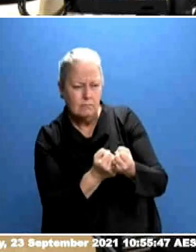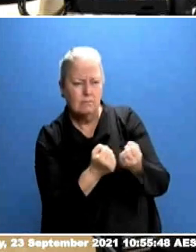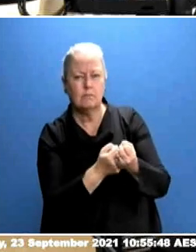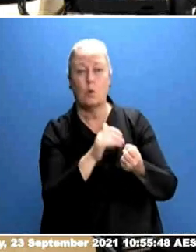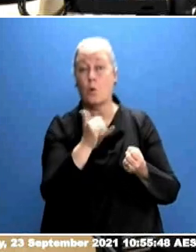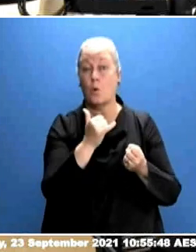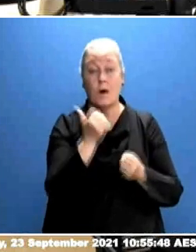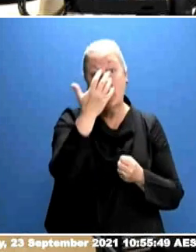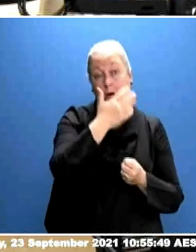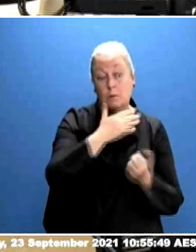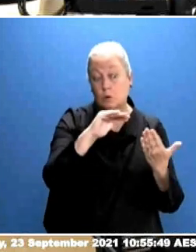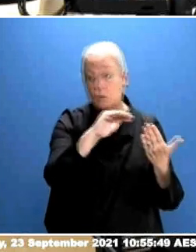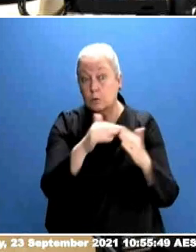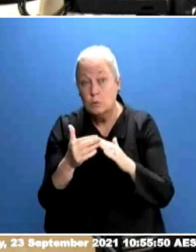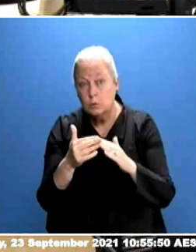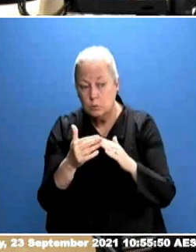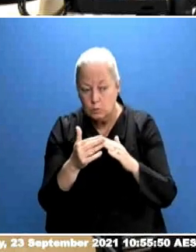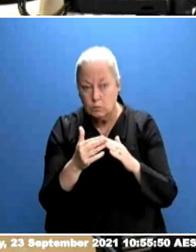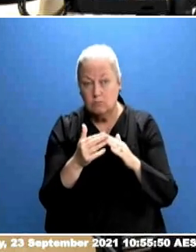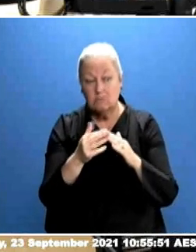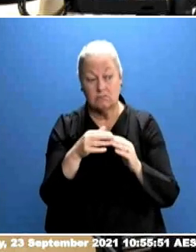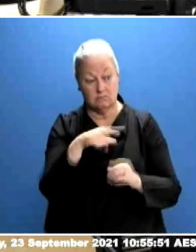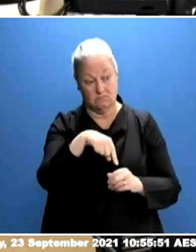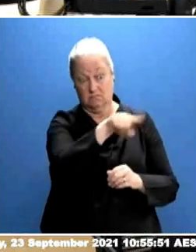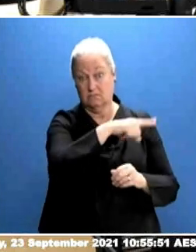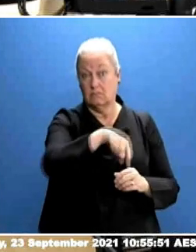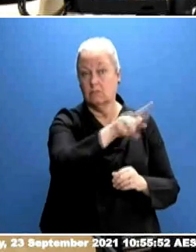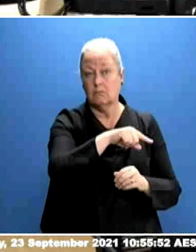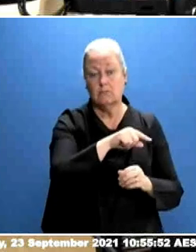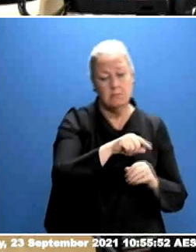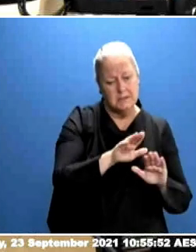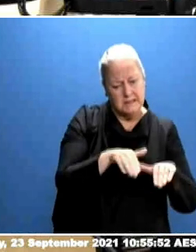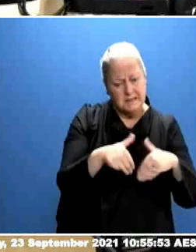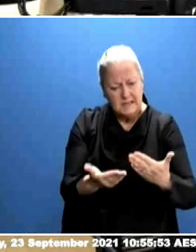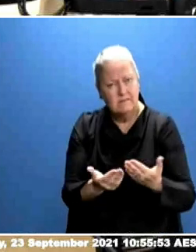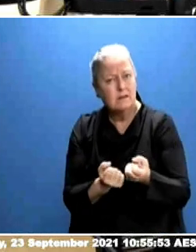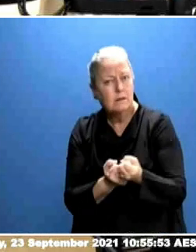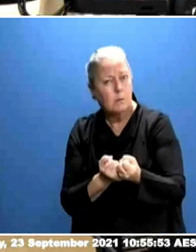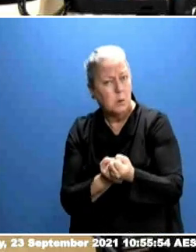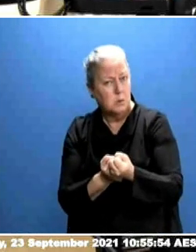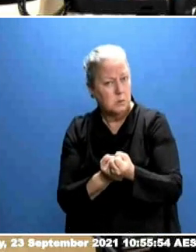to be able to provide those type of bespoke supports for children?